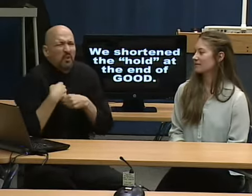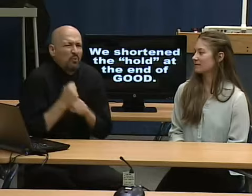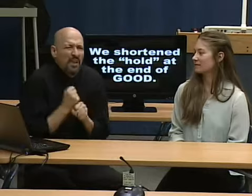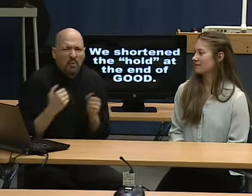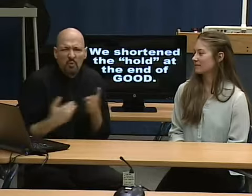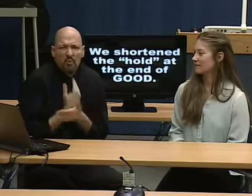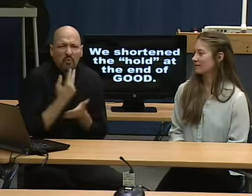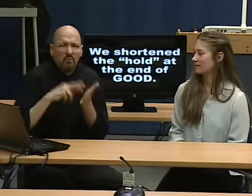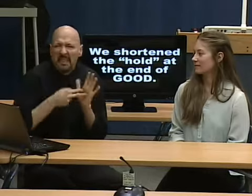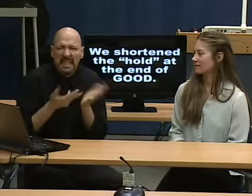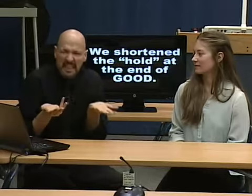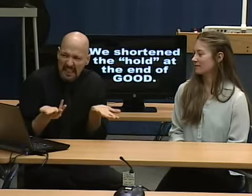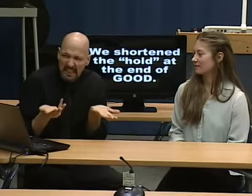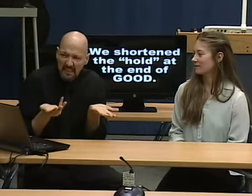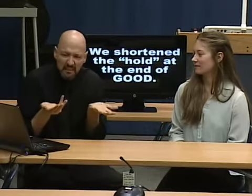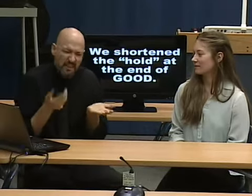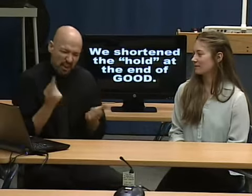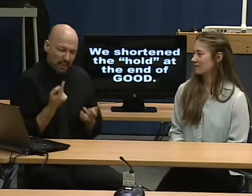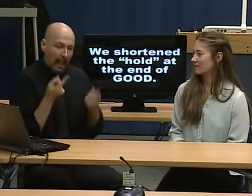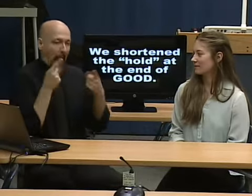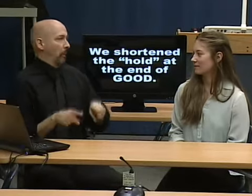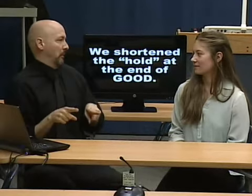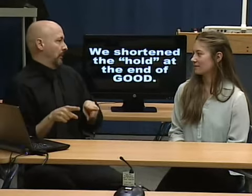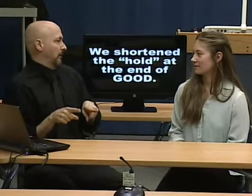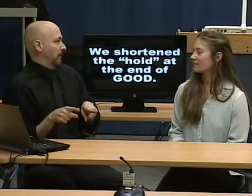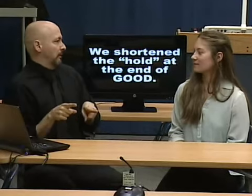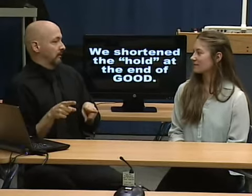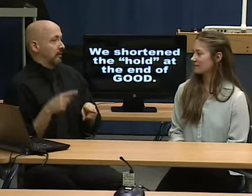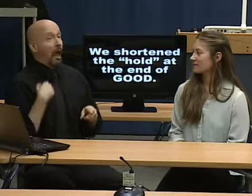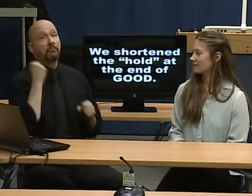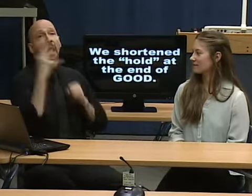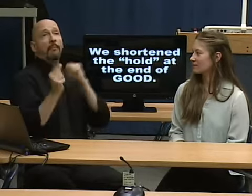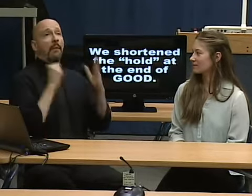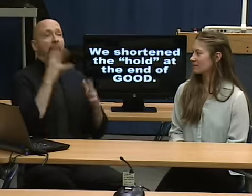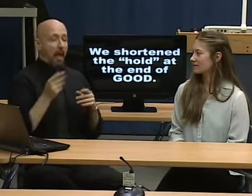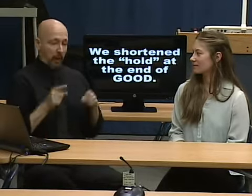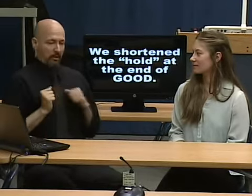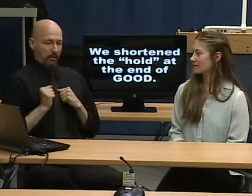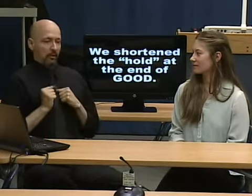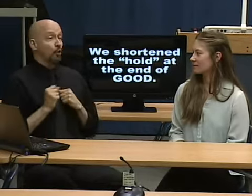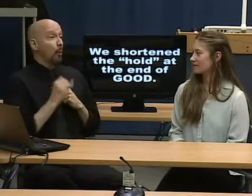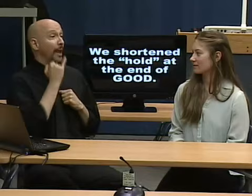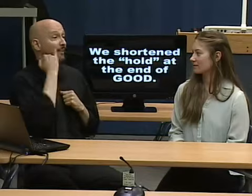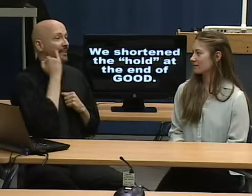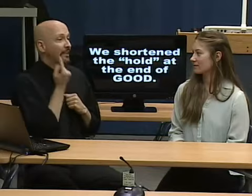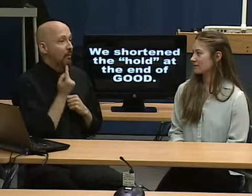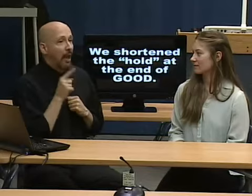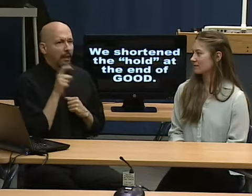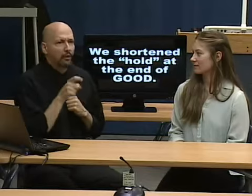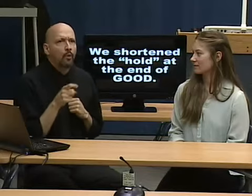It doesn't create a new meaning. It just happens. If I'm signing away, and someone asks: